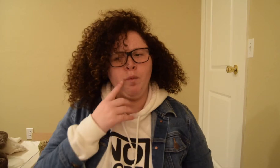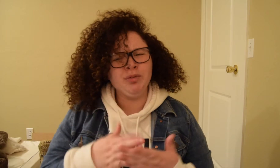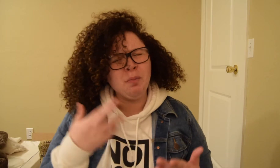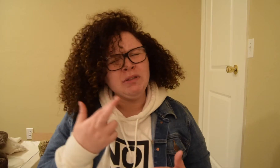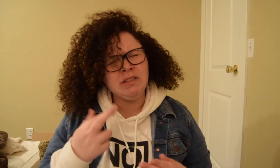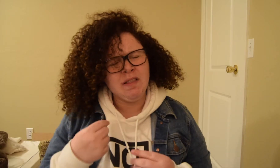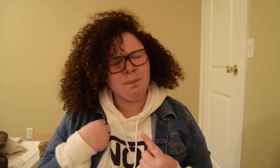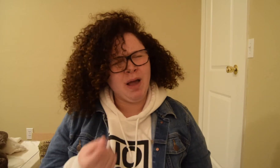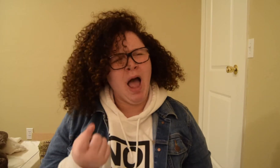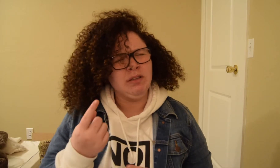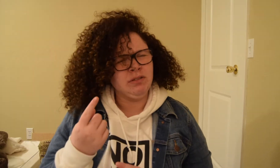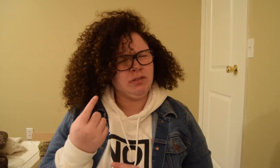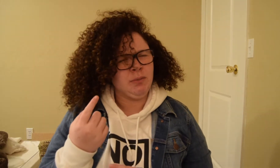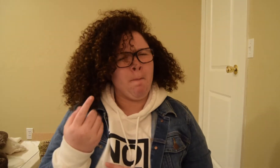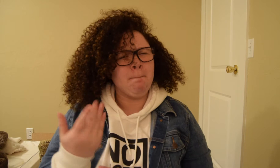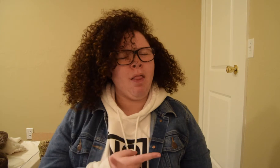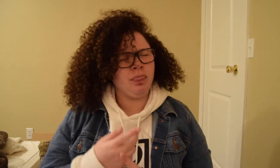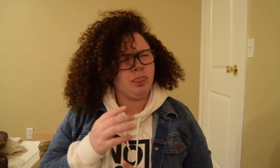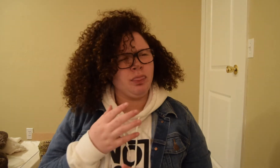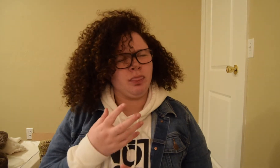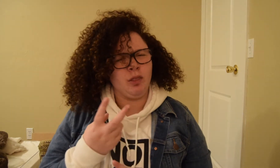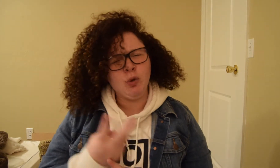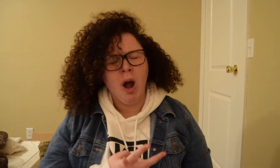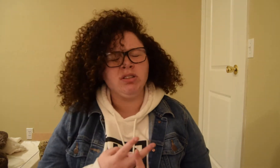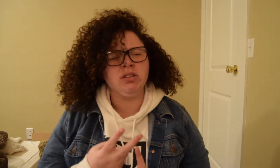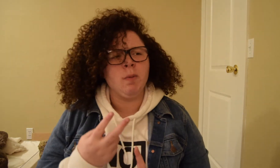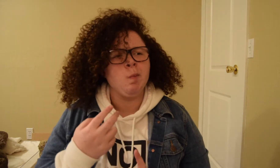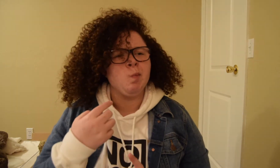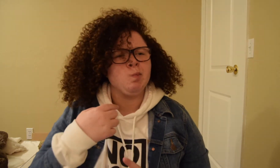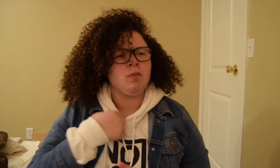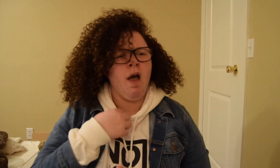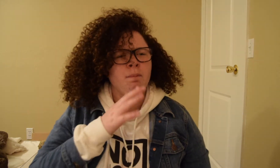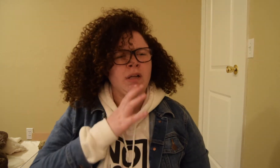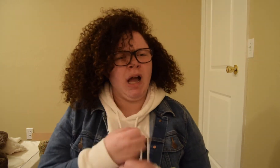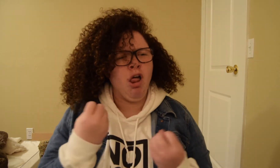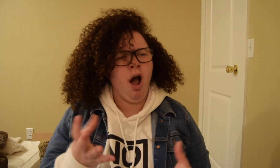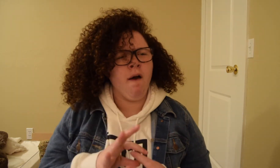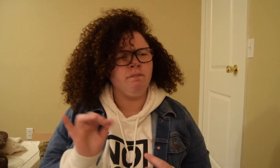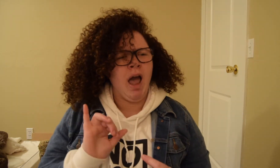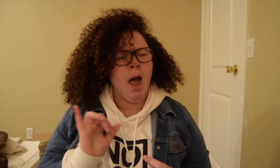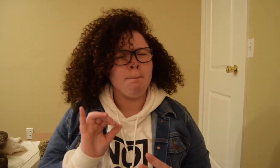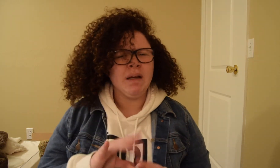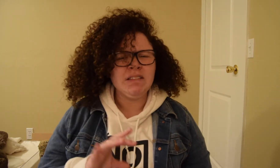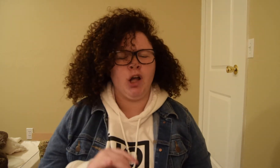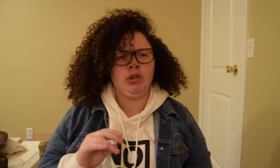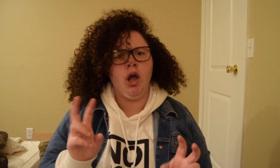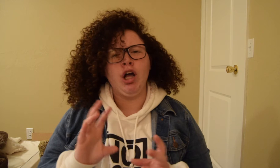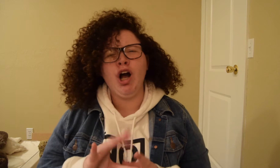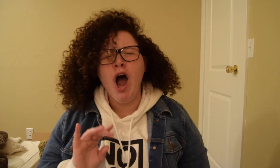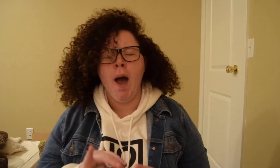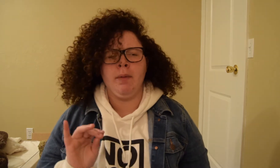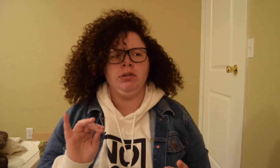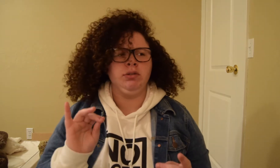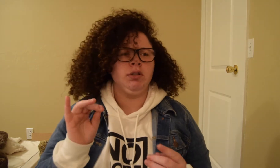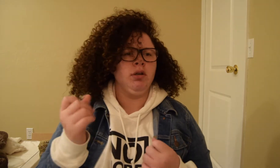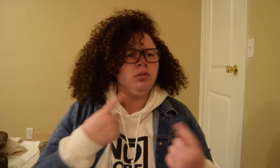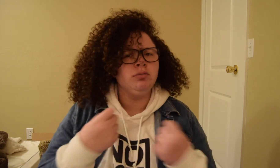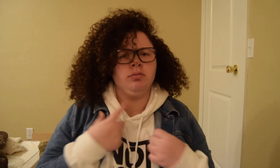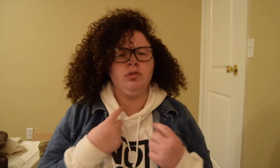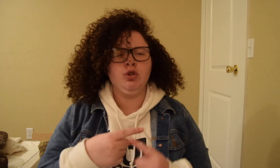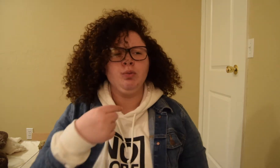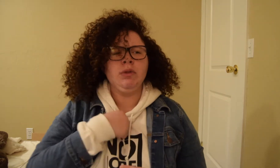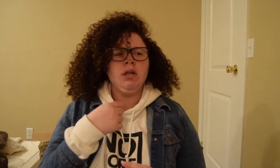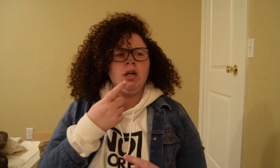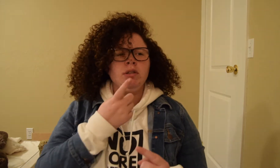For some reason, in the past 1-2 months, I've been getting a lot of messages/comments